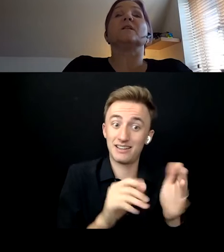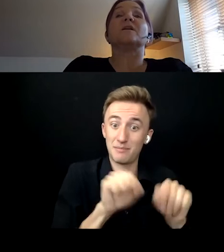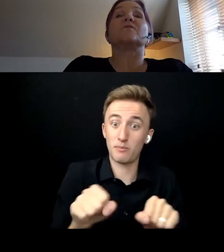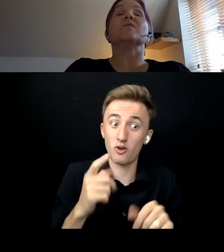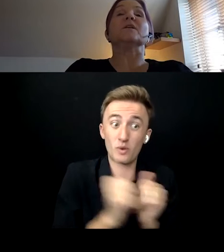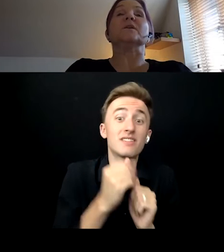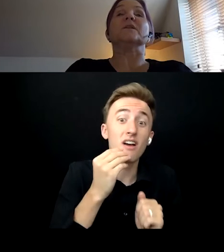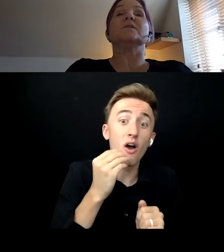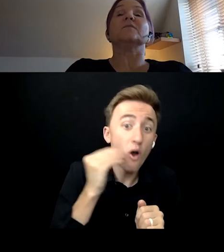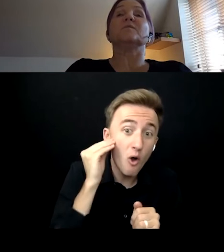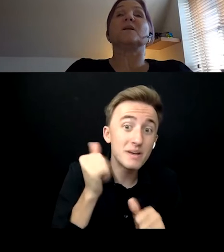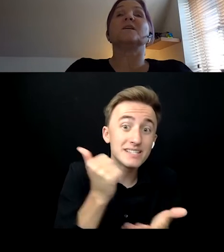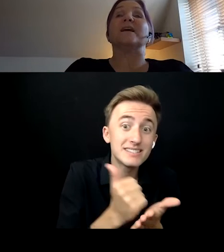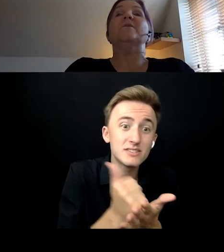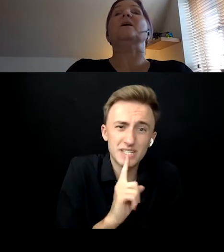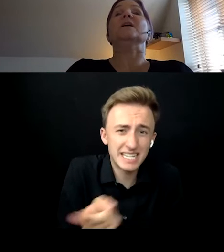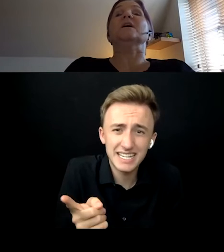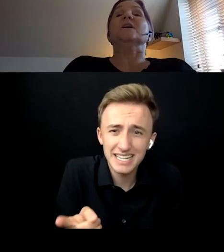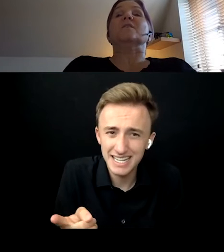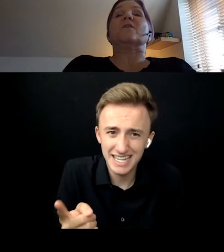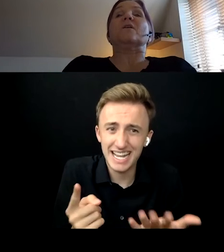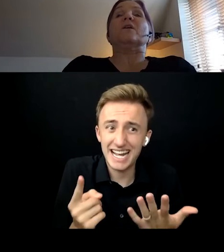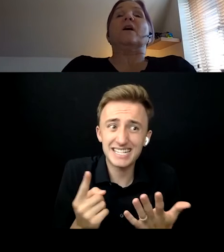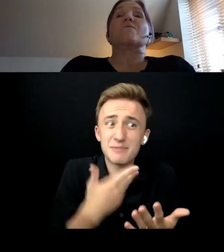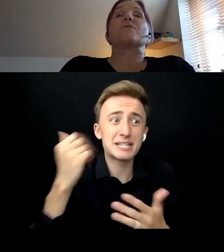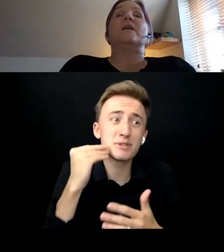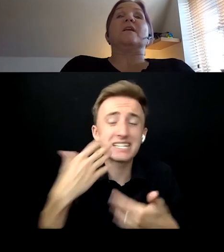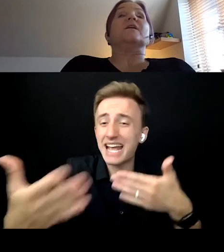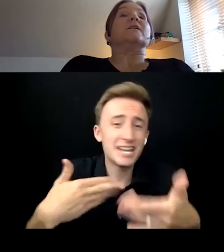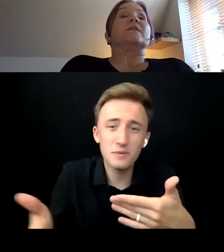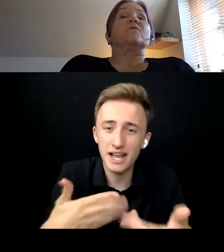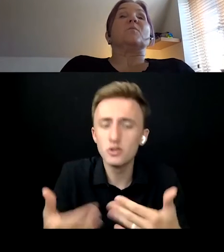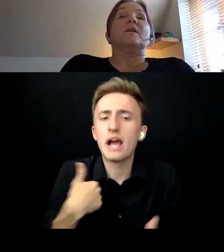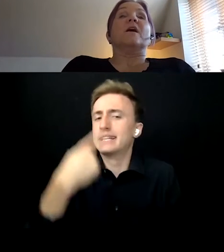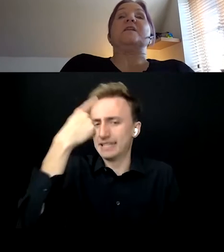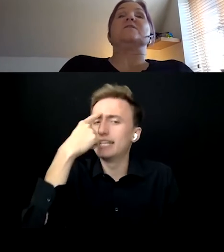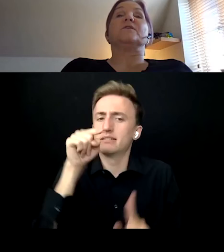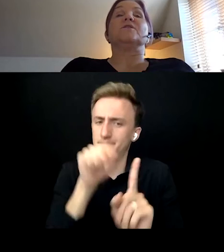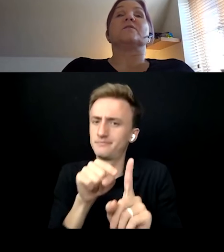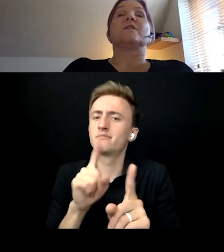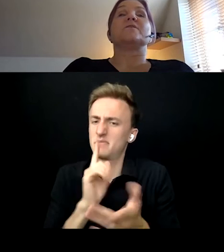are dreadful at doing this anyway. So I really think that this would be a nice future for those